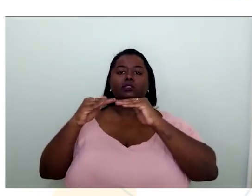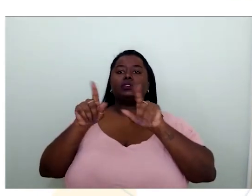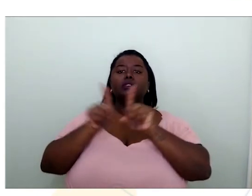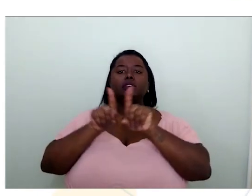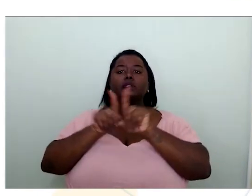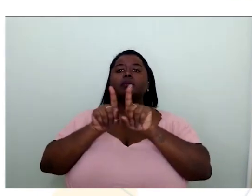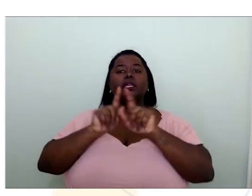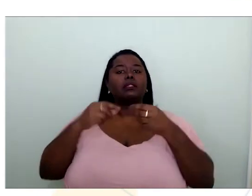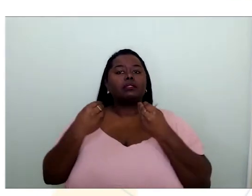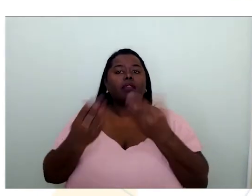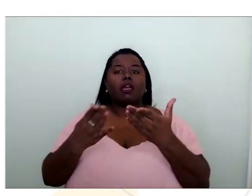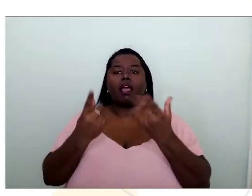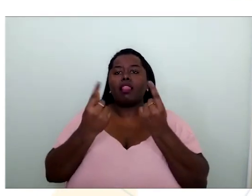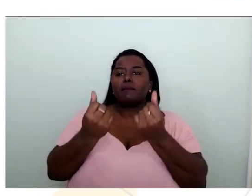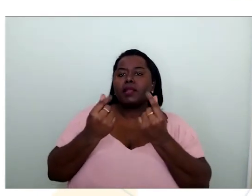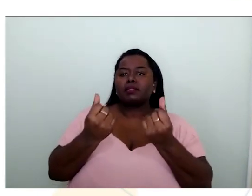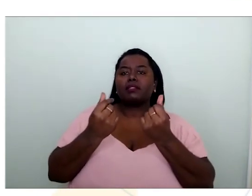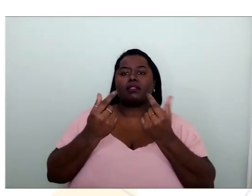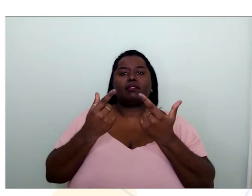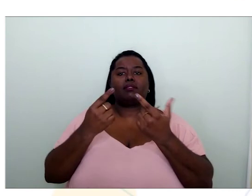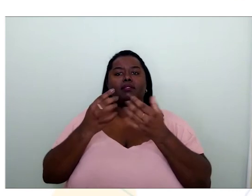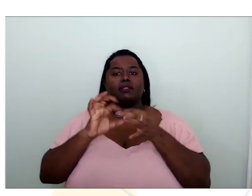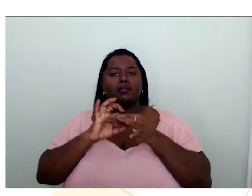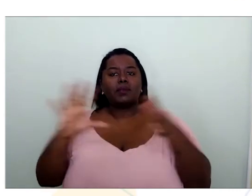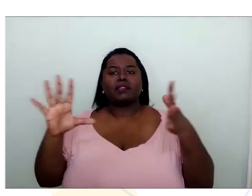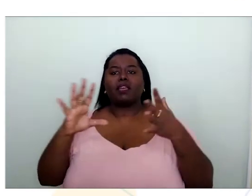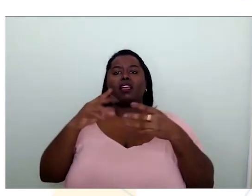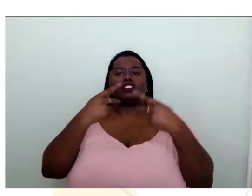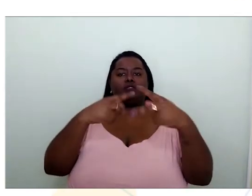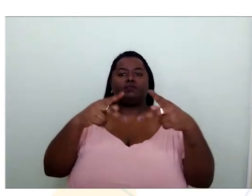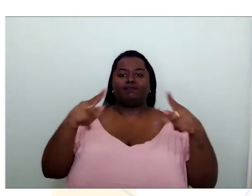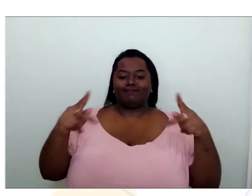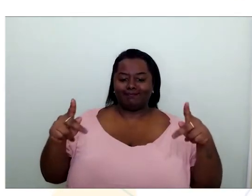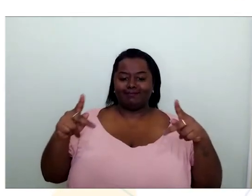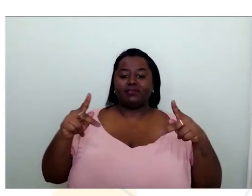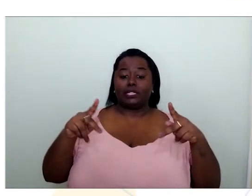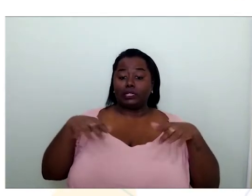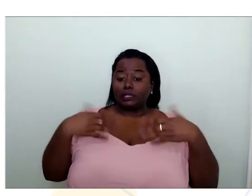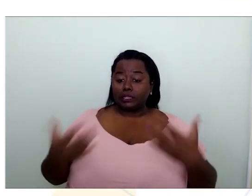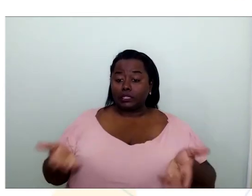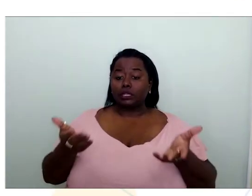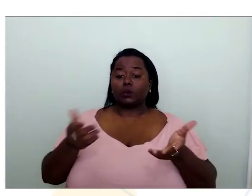the freedom the money that you need and then to achieve the kinds of goals that